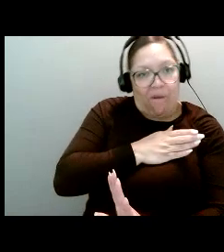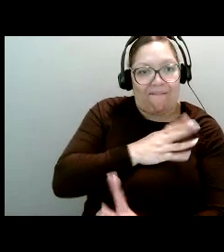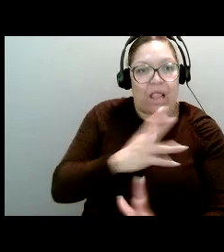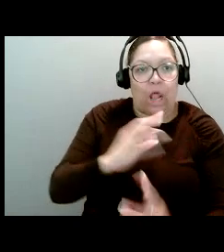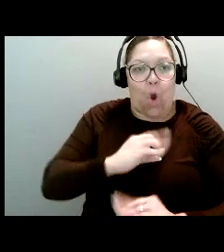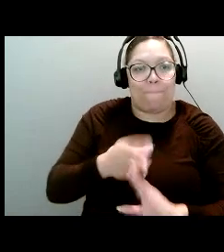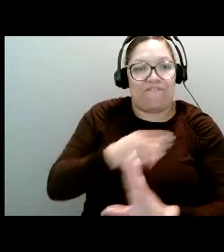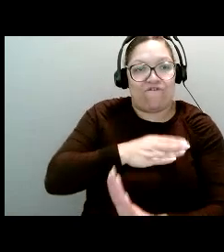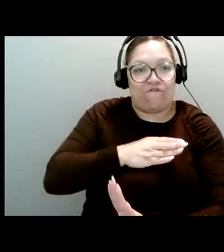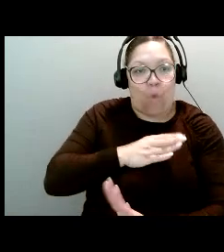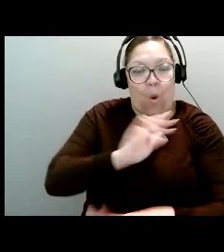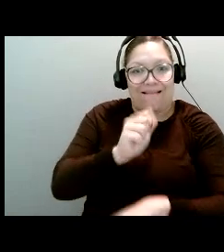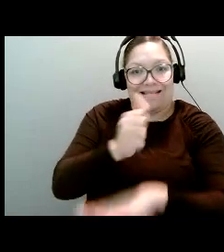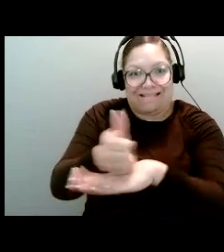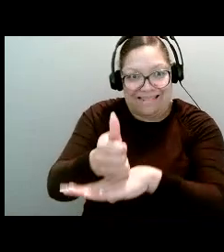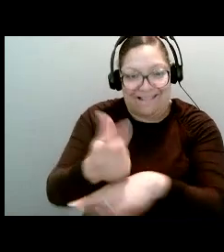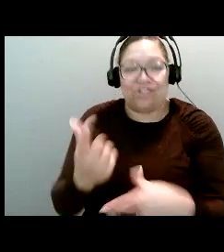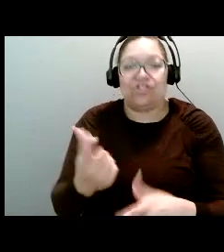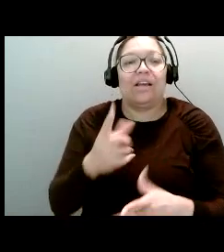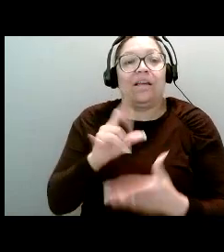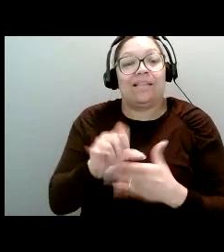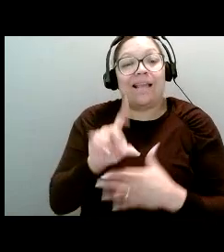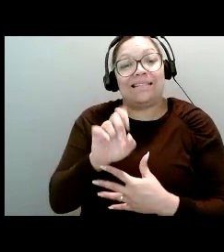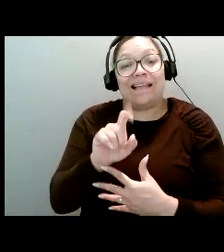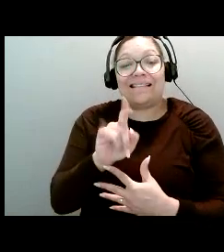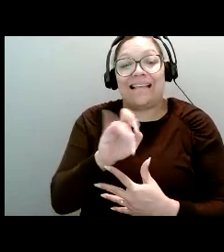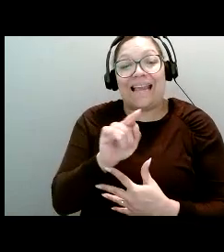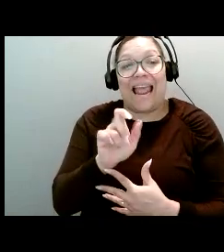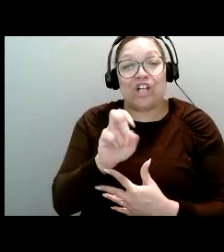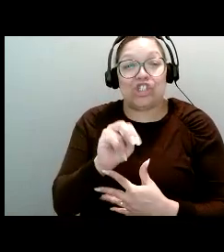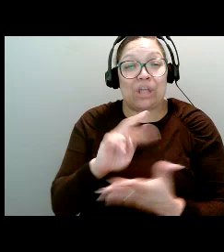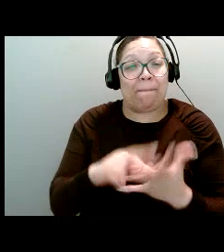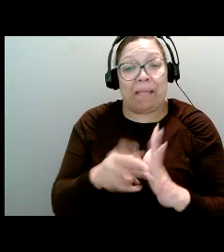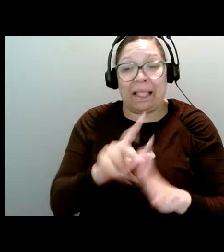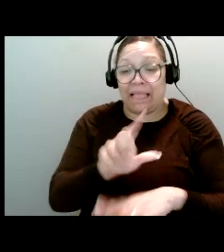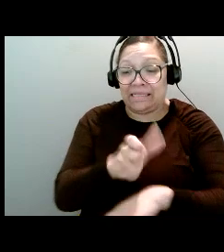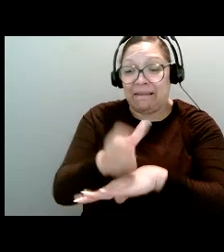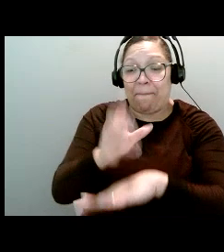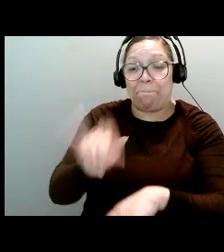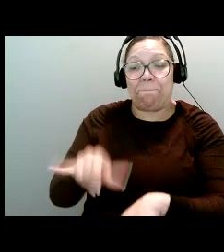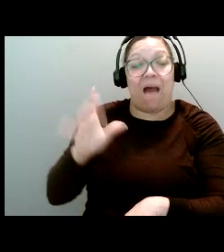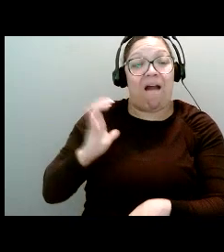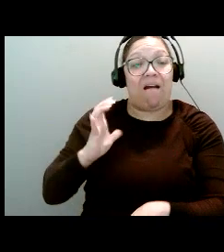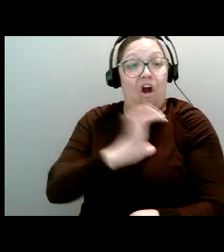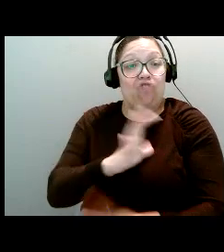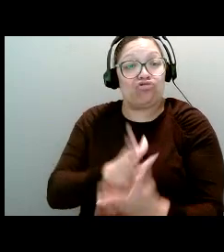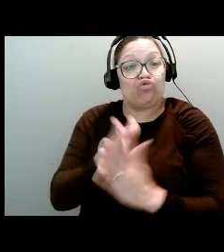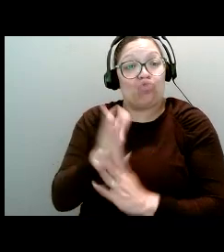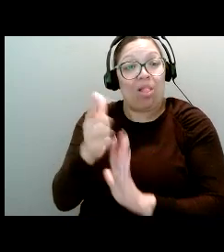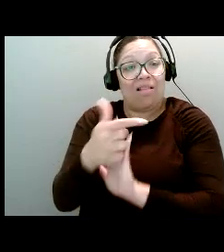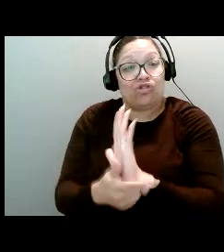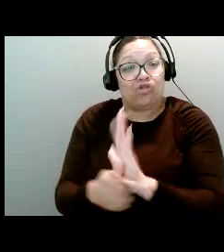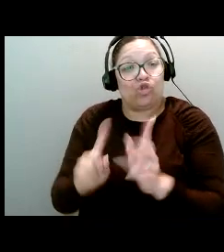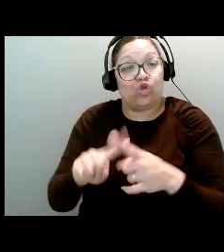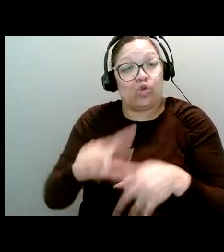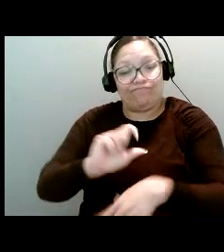And when I say designation, that is the formal term because it is designated by Congress through legislation to form a National Heritage area.